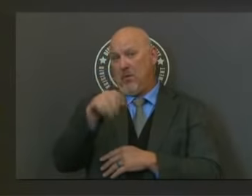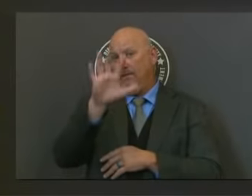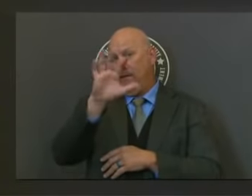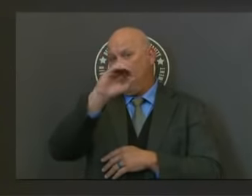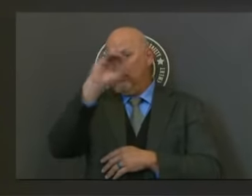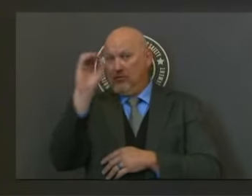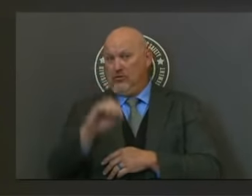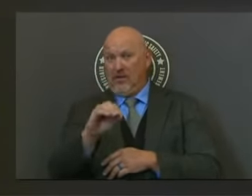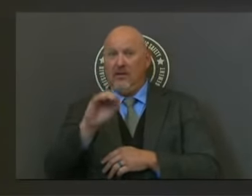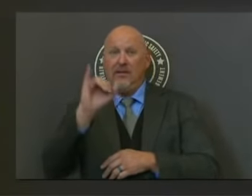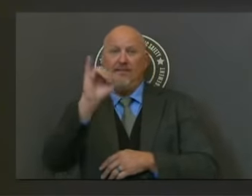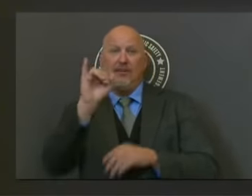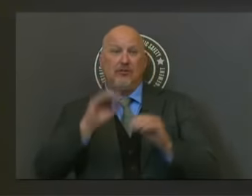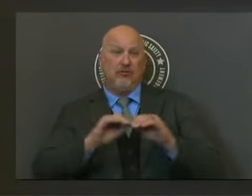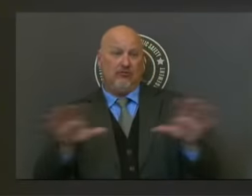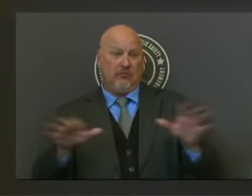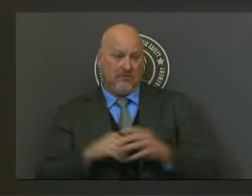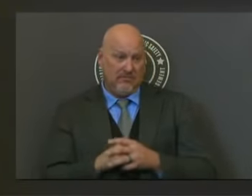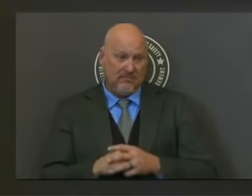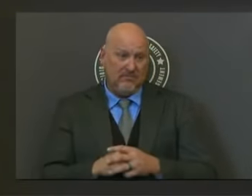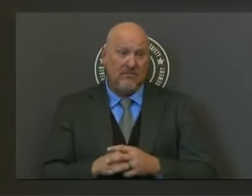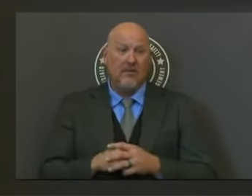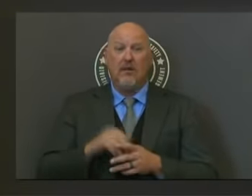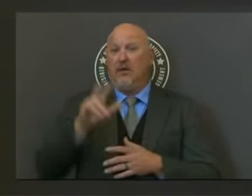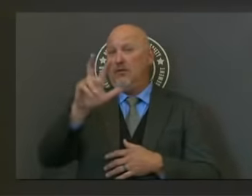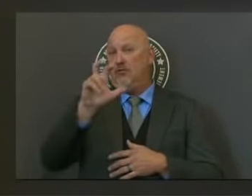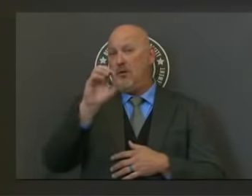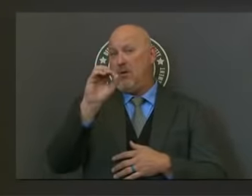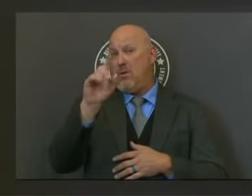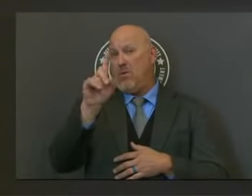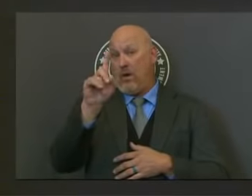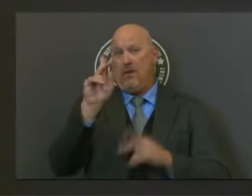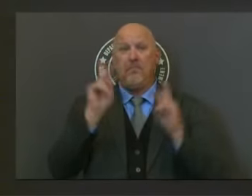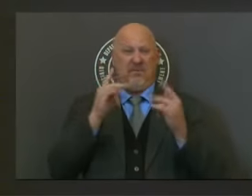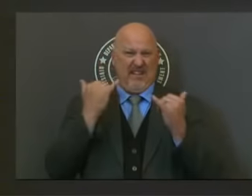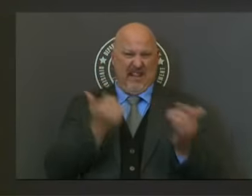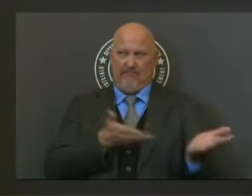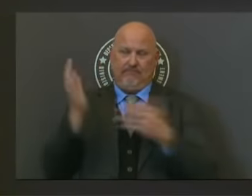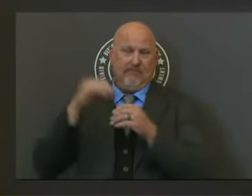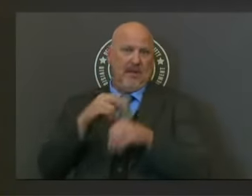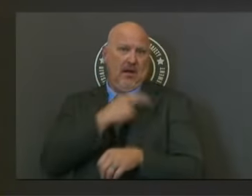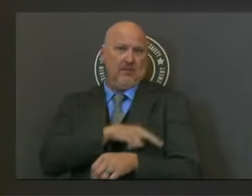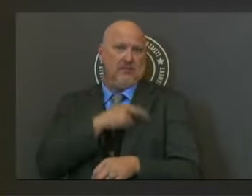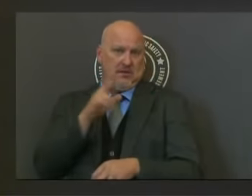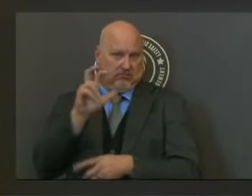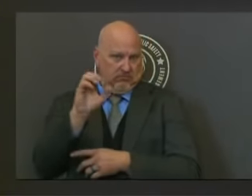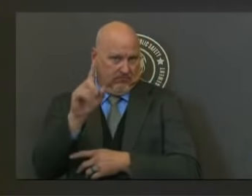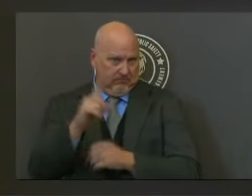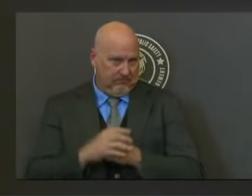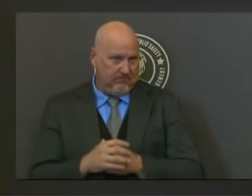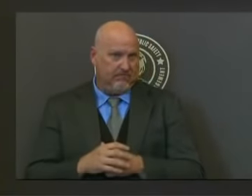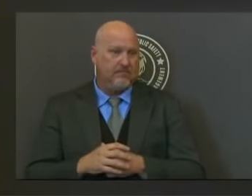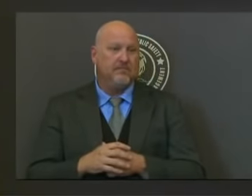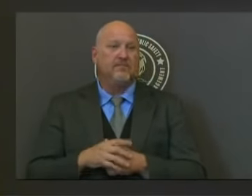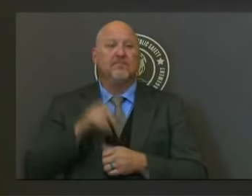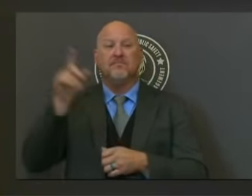individuals are hospitalized due to cope at today